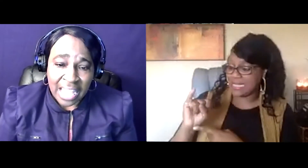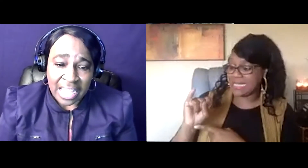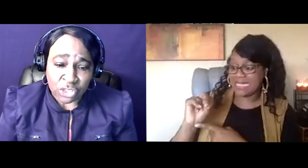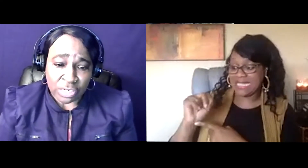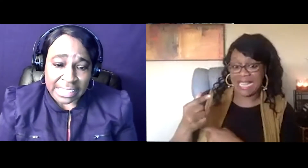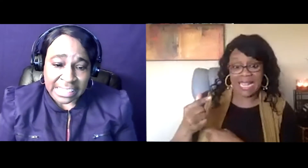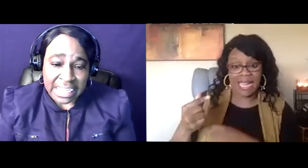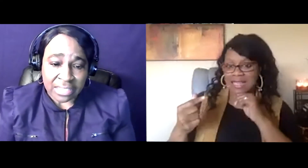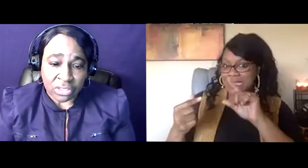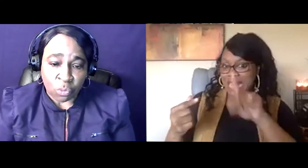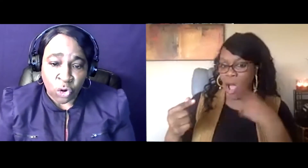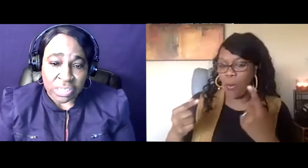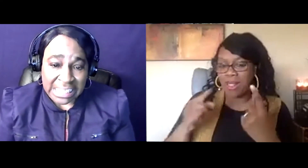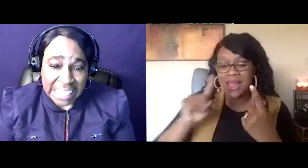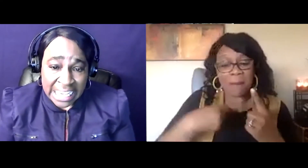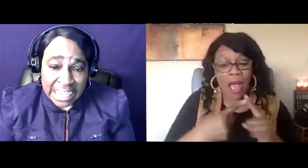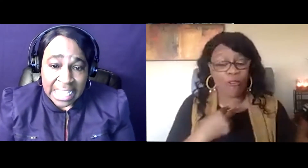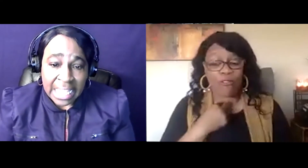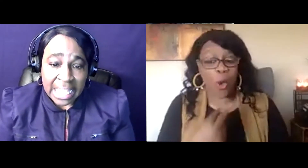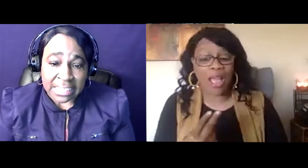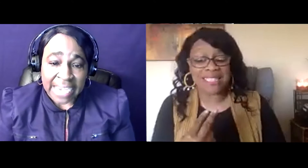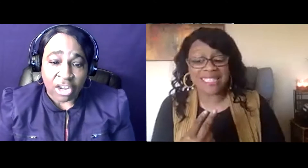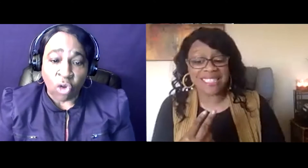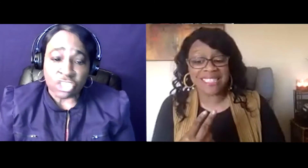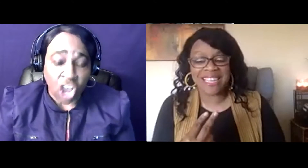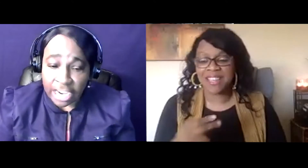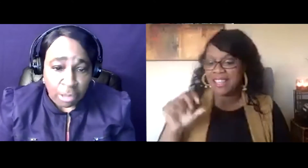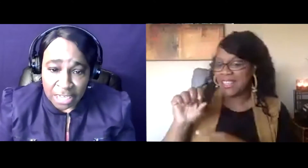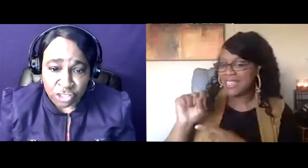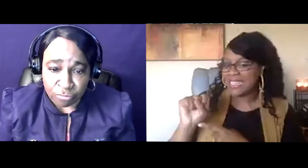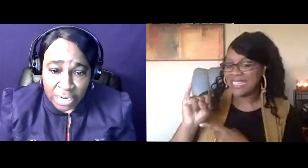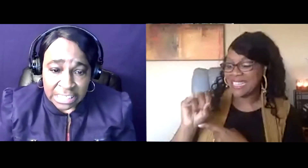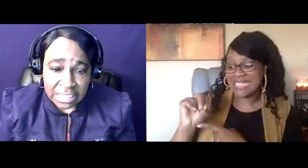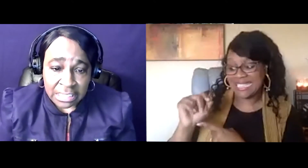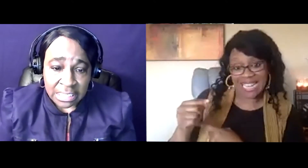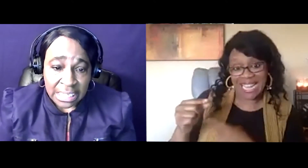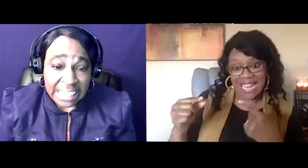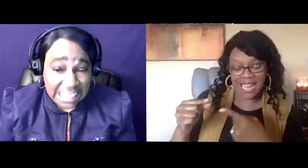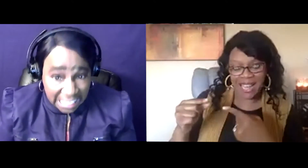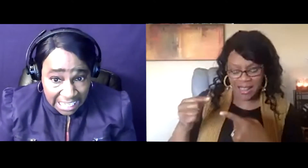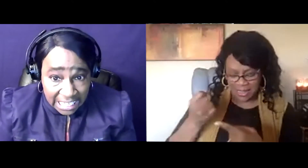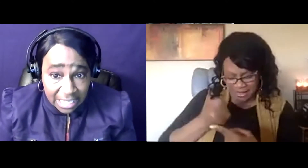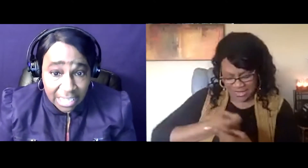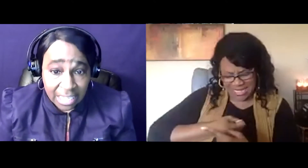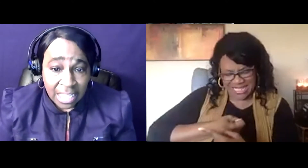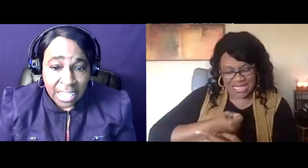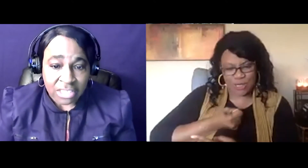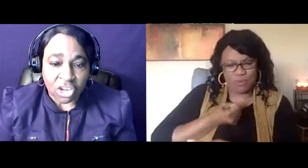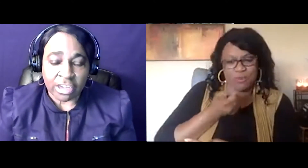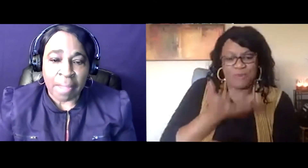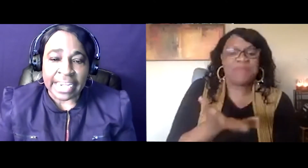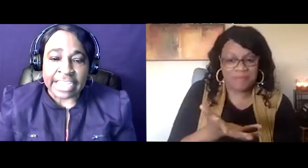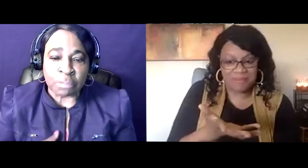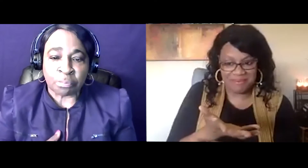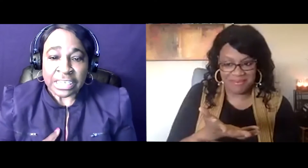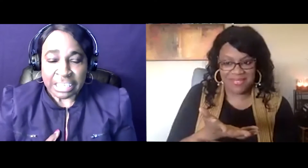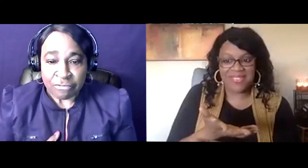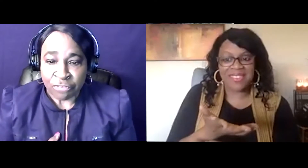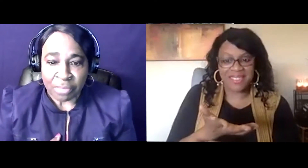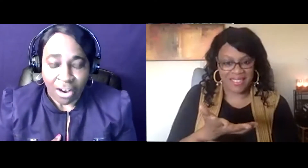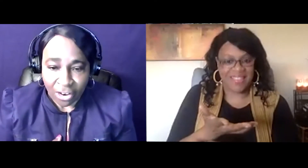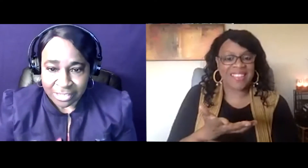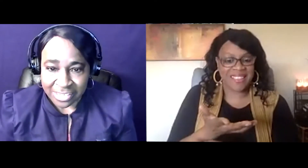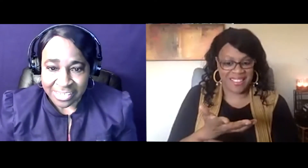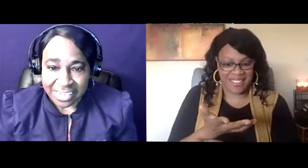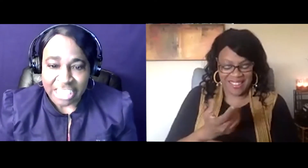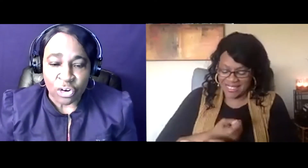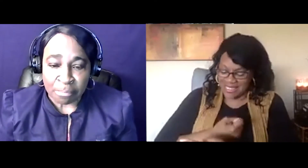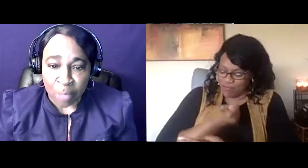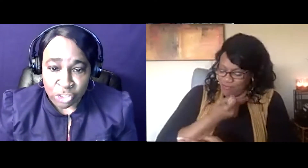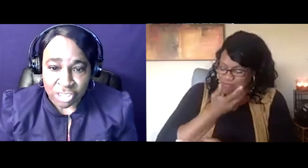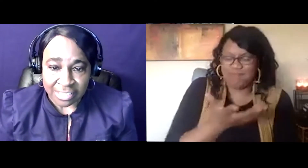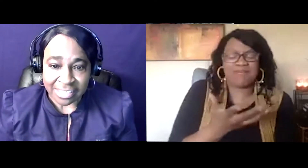as you can see, the word "sing" is not only talking about your voices. "Sing" is talking about expressing from the heart your emotions.